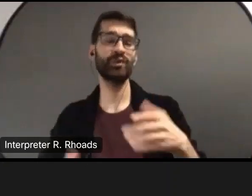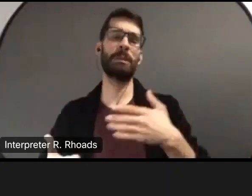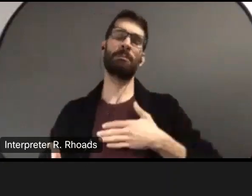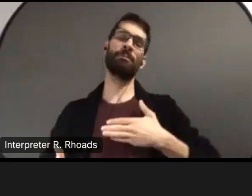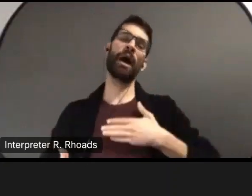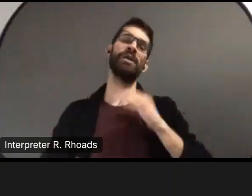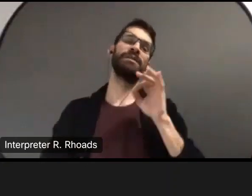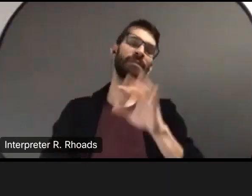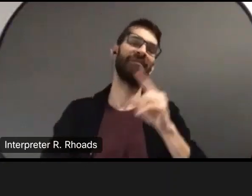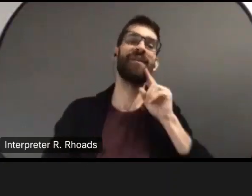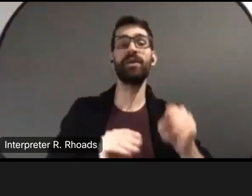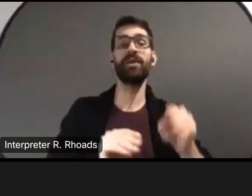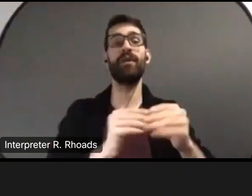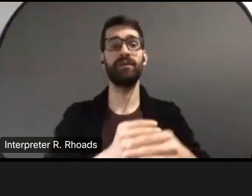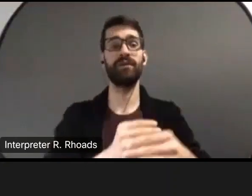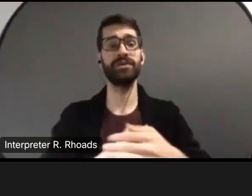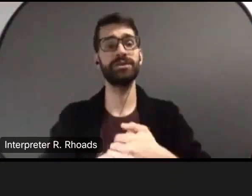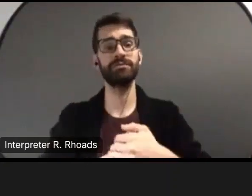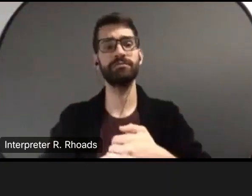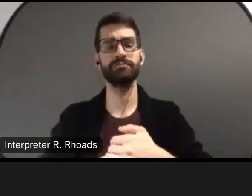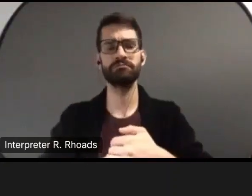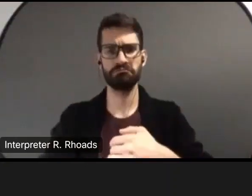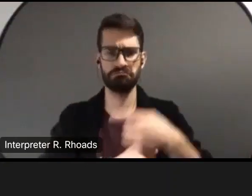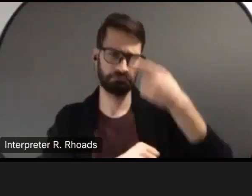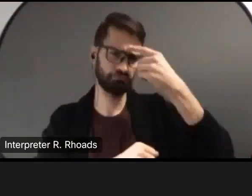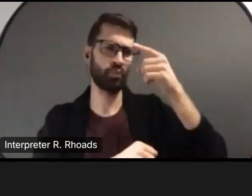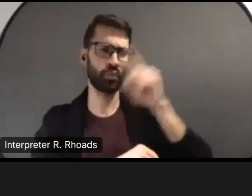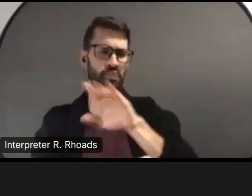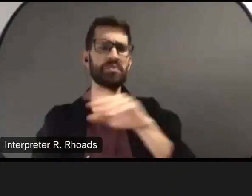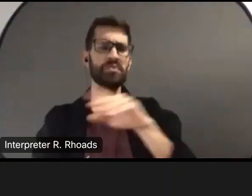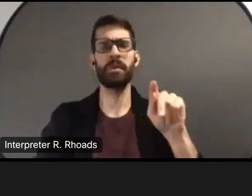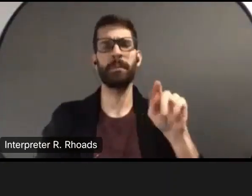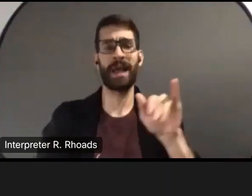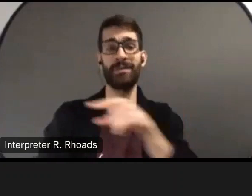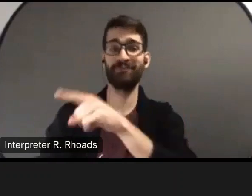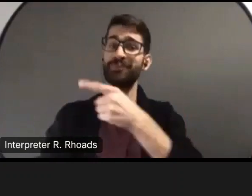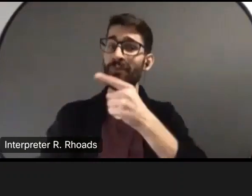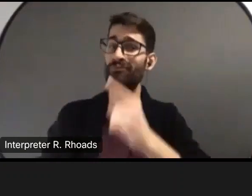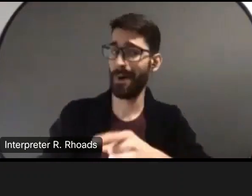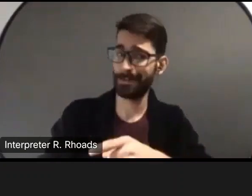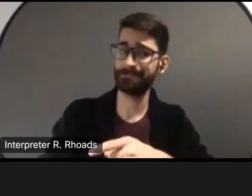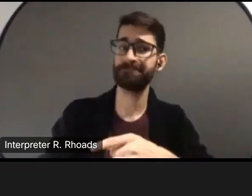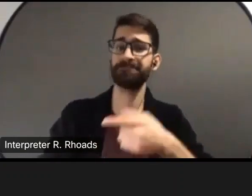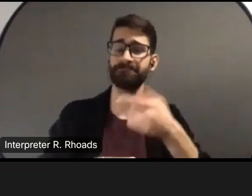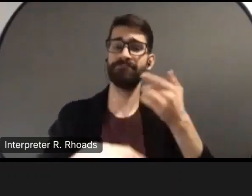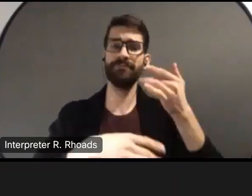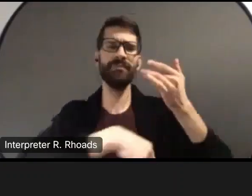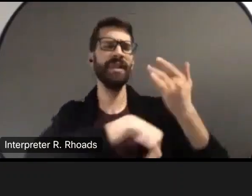follow up on that too, because Kathy's absolutely right with regards to the availability of records.